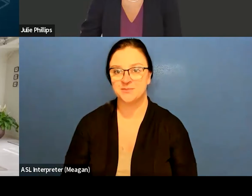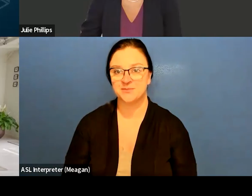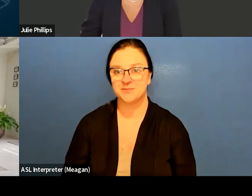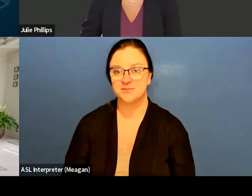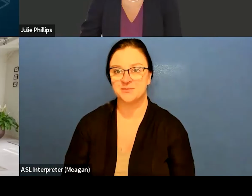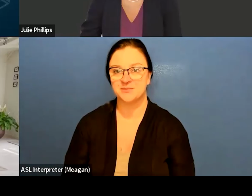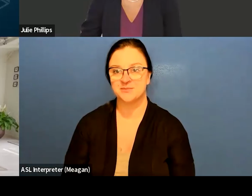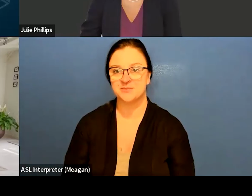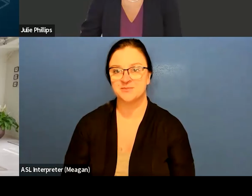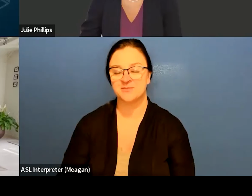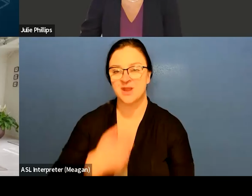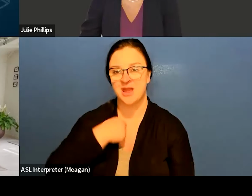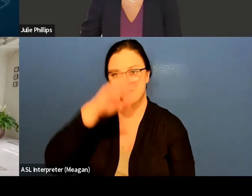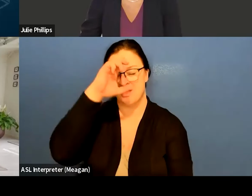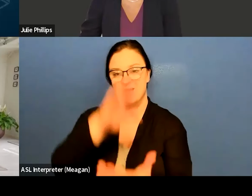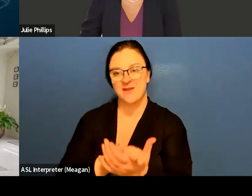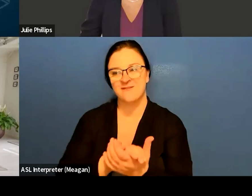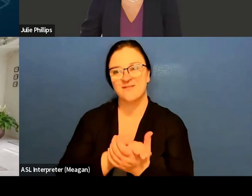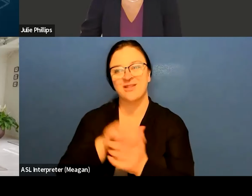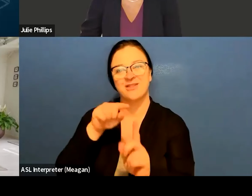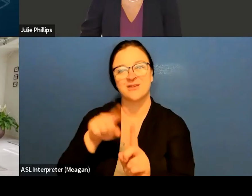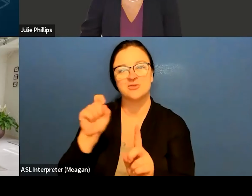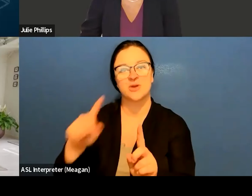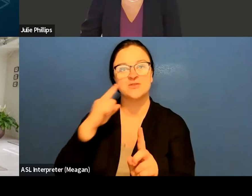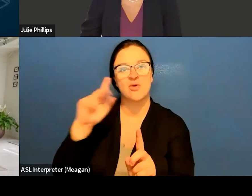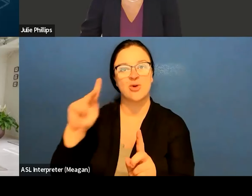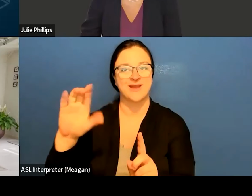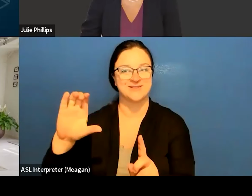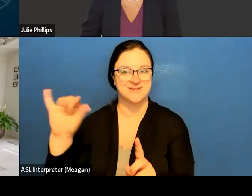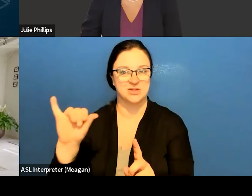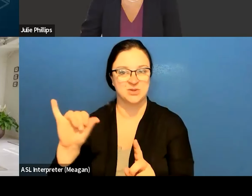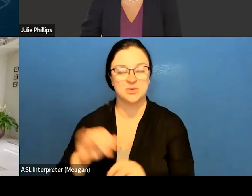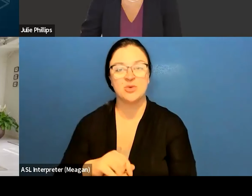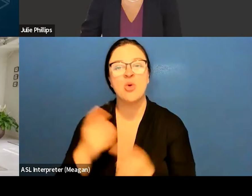I believe this is also for Kansas City. "What is the timeframe measured